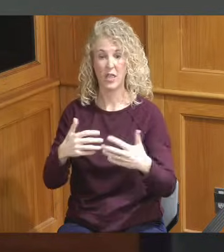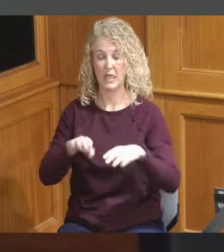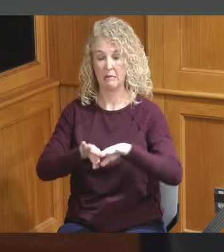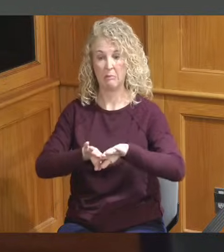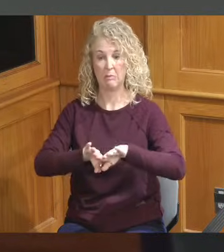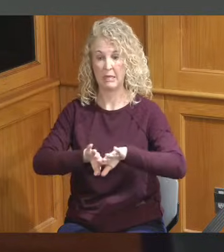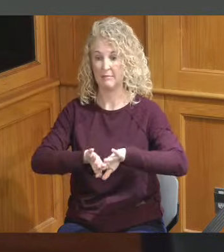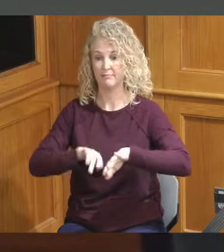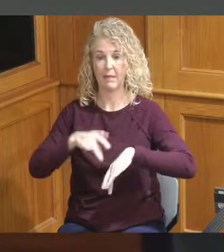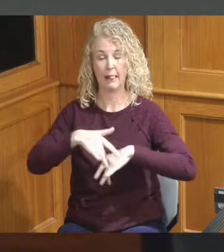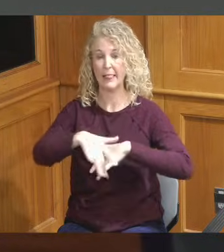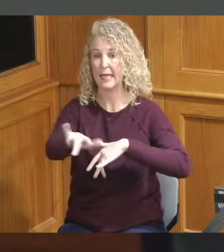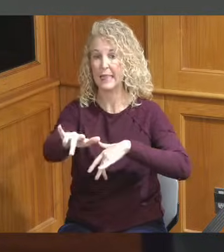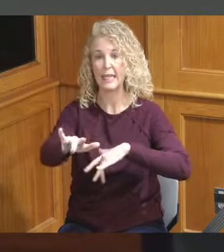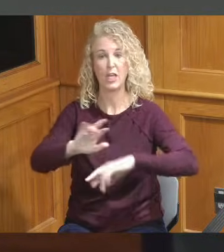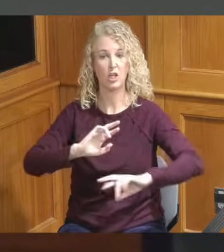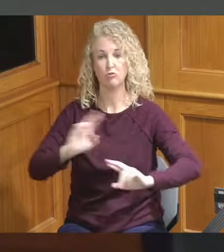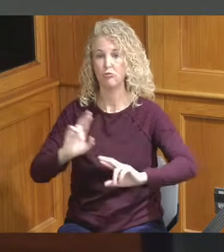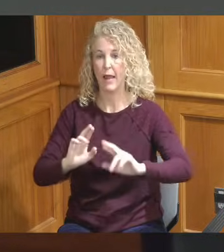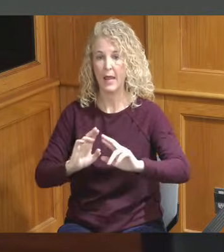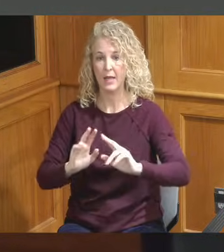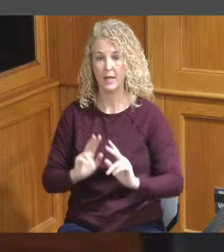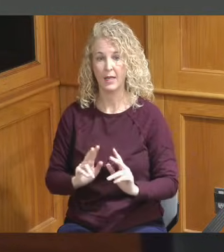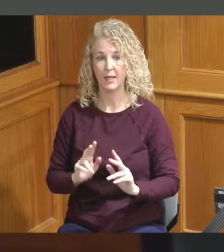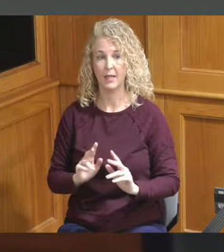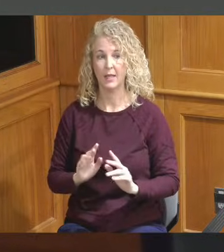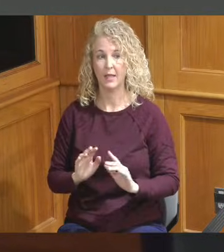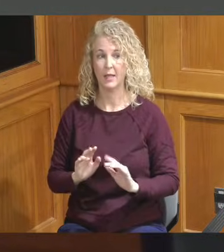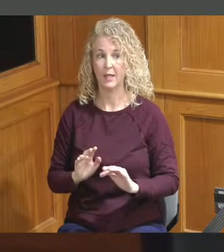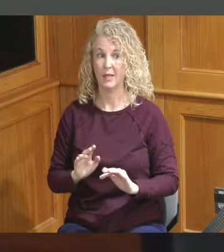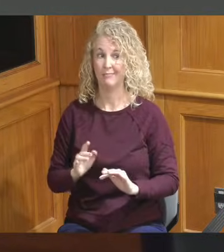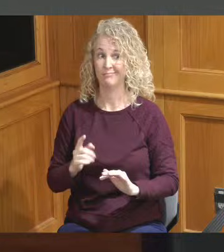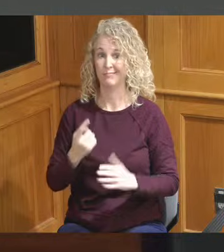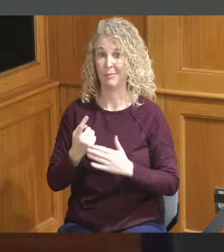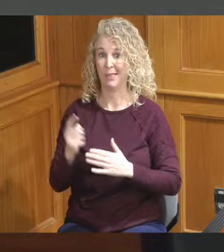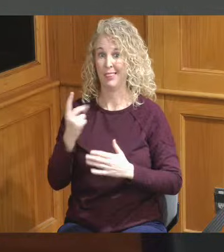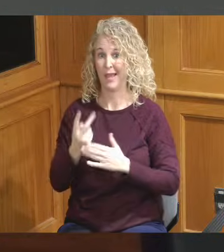all that all that type of thing. And not only did it snow a heck of a lot, but it was also really